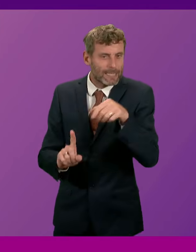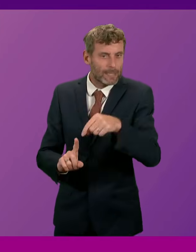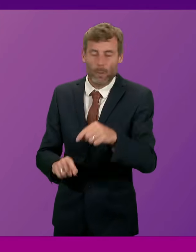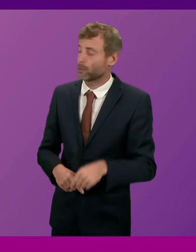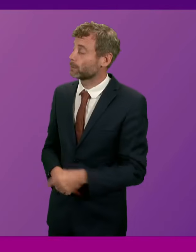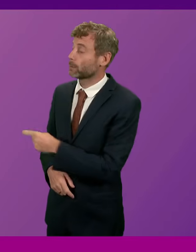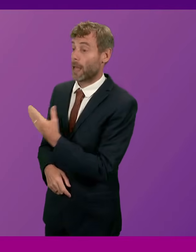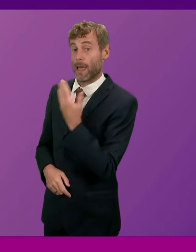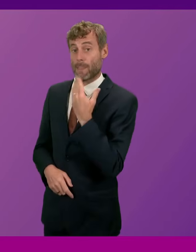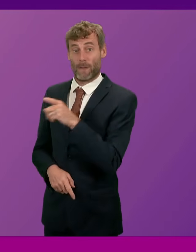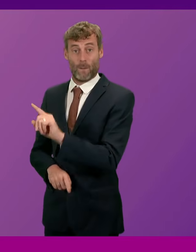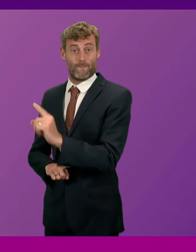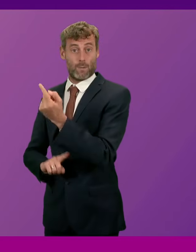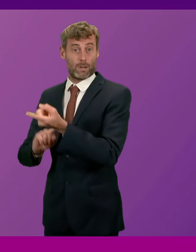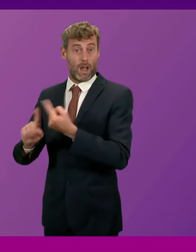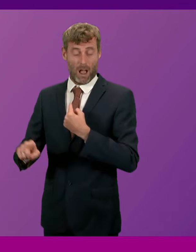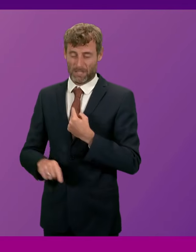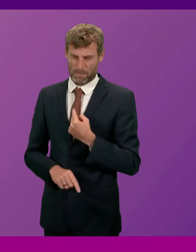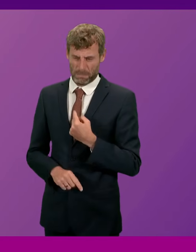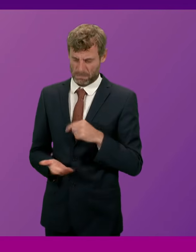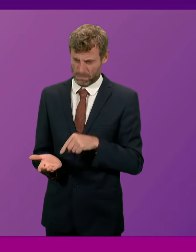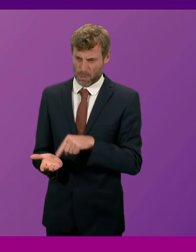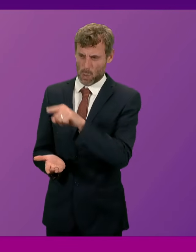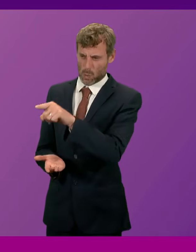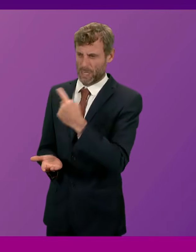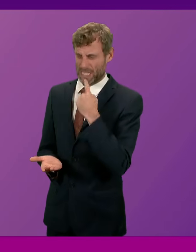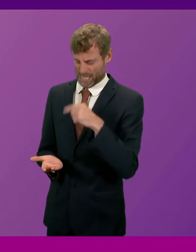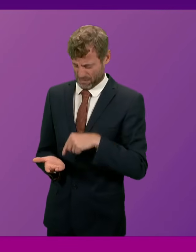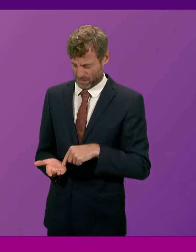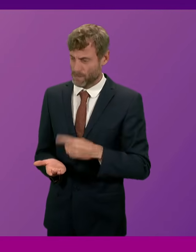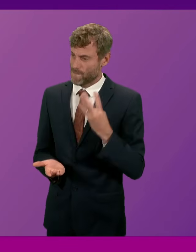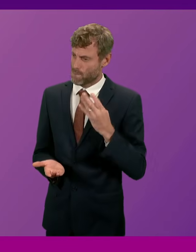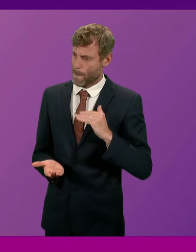I beg to differ. The figure of £4 million was last year’s figure. The year before,